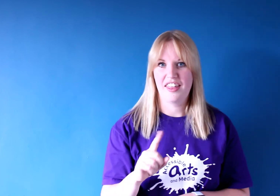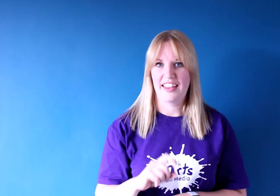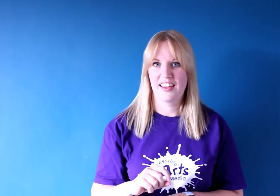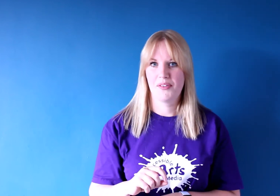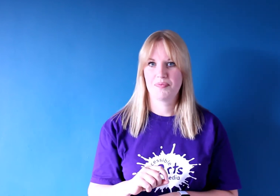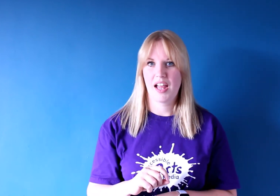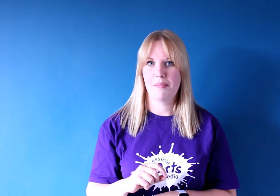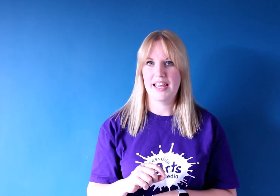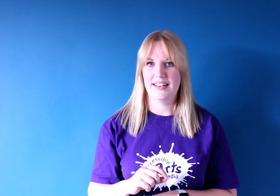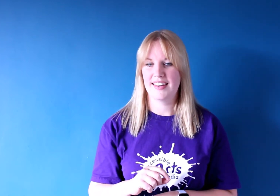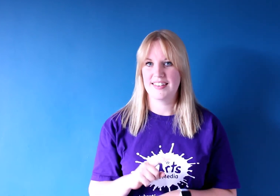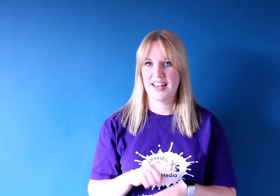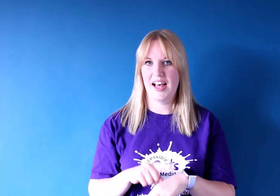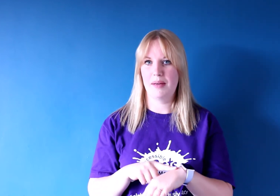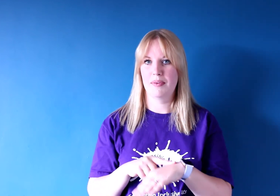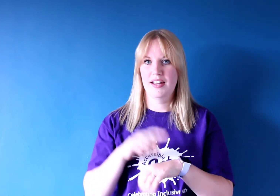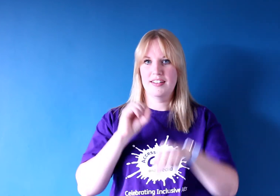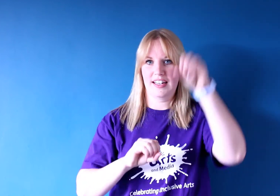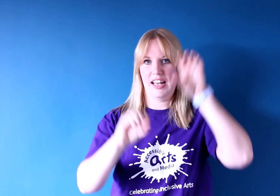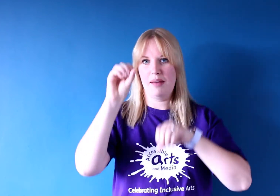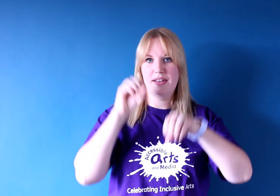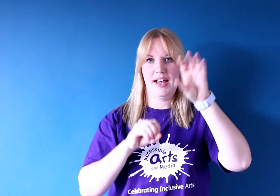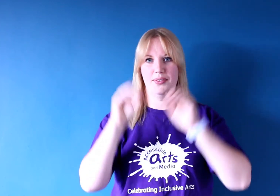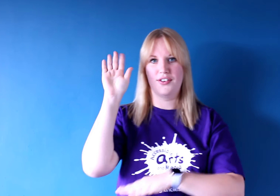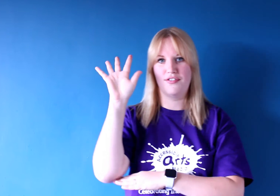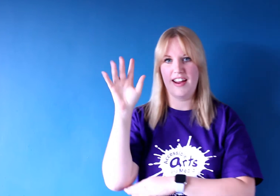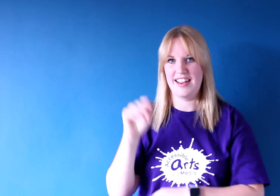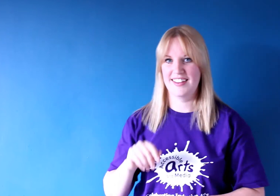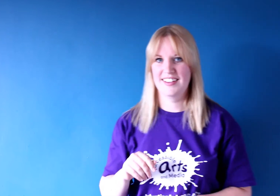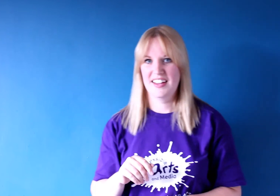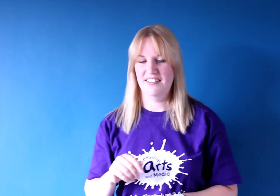I think that means it’s time to climb down the tree.